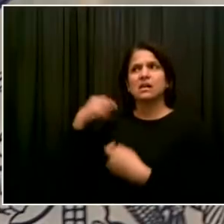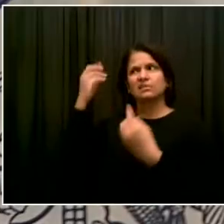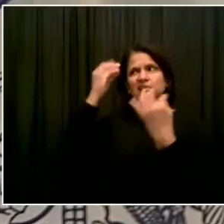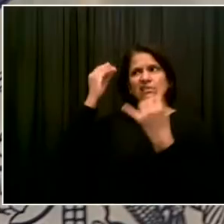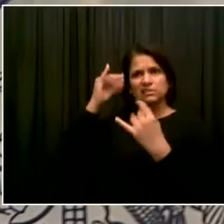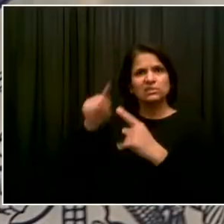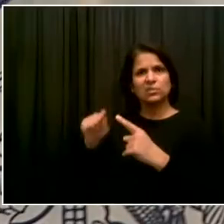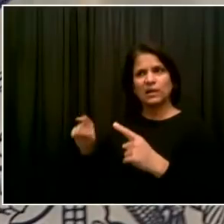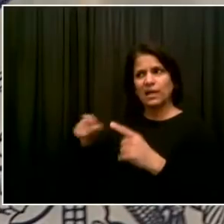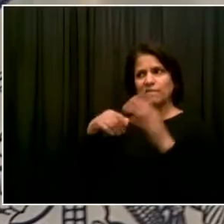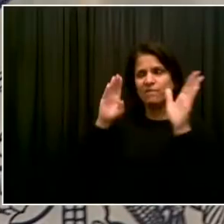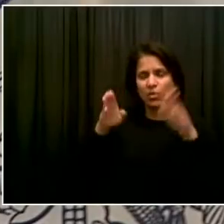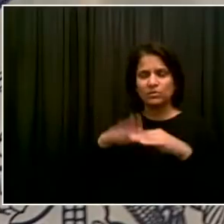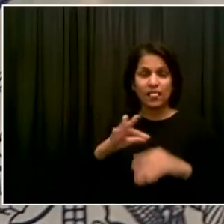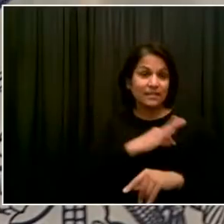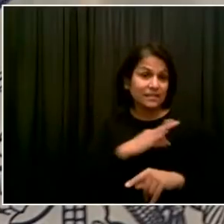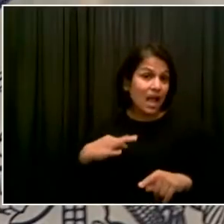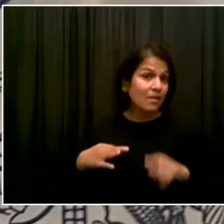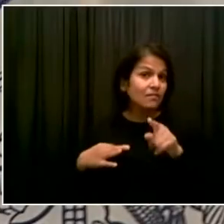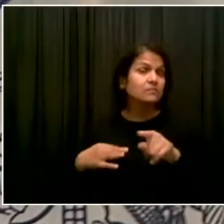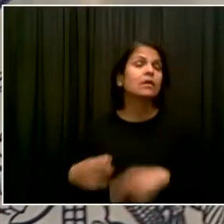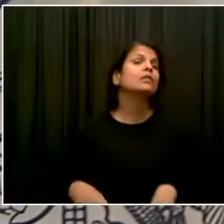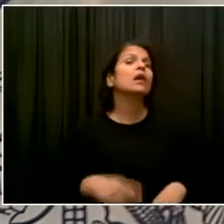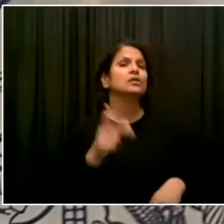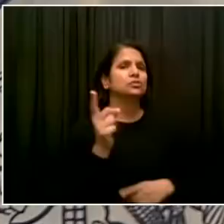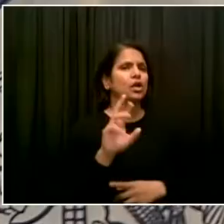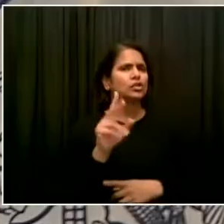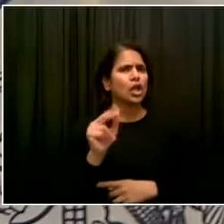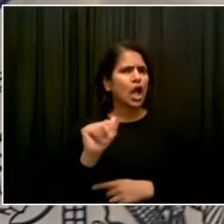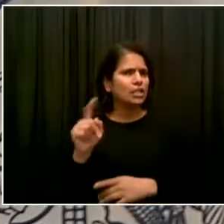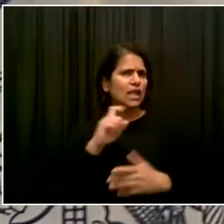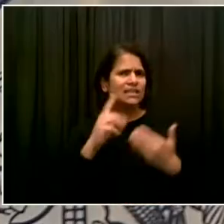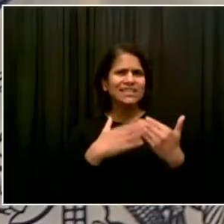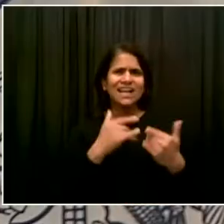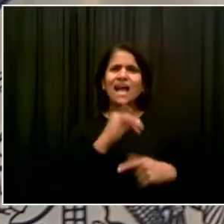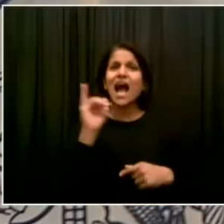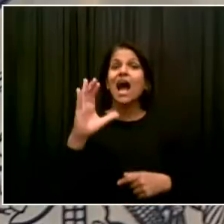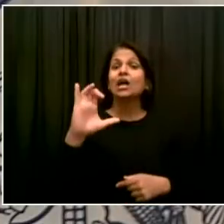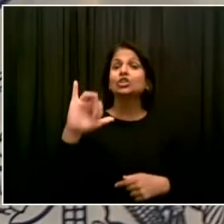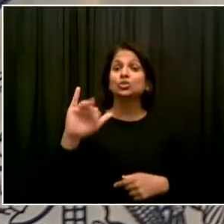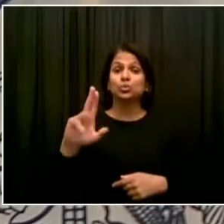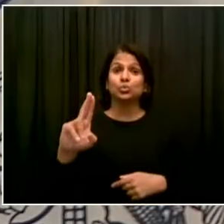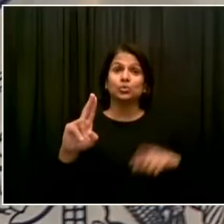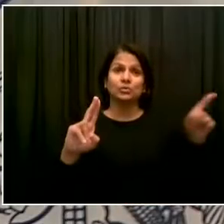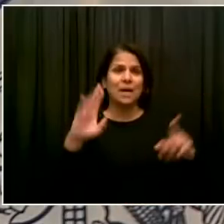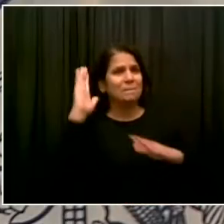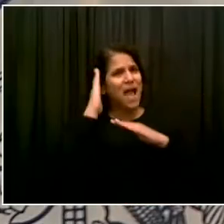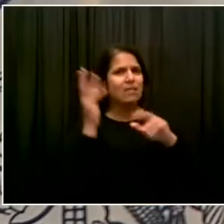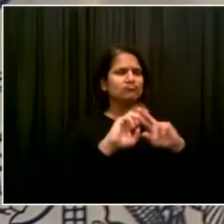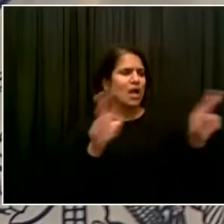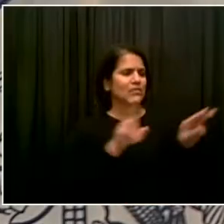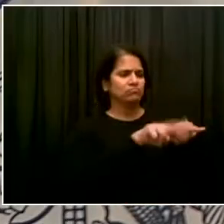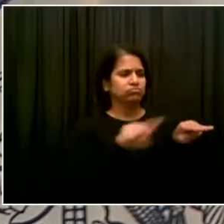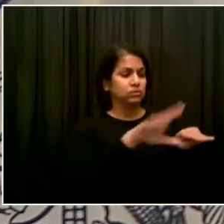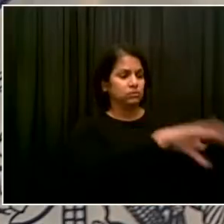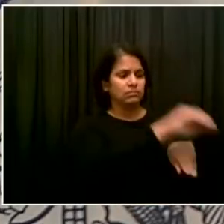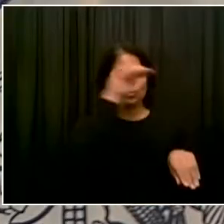WE ARE GOING ACTION MAKE STAFFING THE FIRST CONSIDERATI. ON YOU HEARD DR. KATZ EARLIER. IT WAS QUITE POSSIBLE FOR HIM